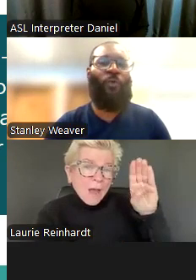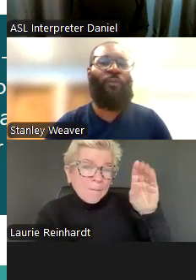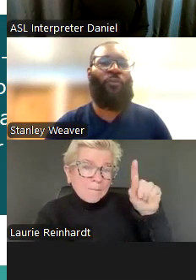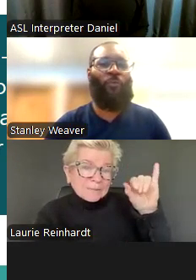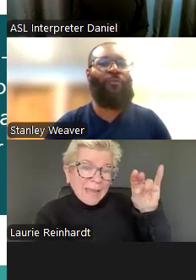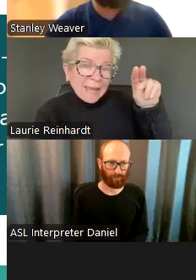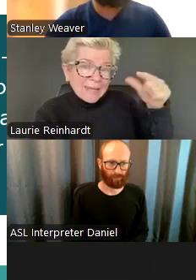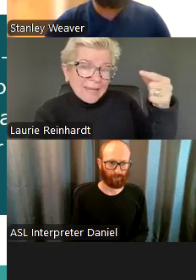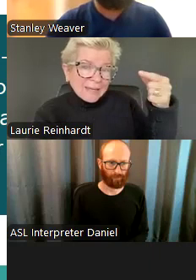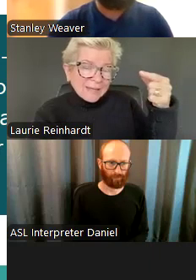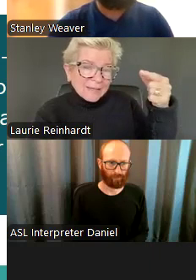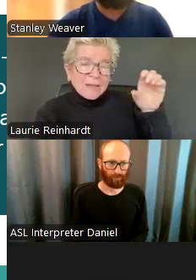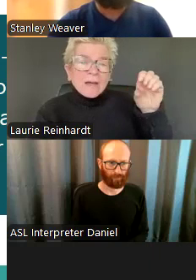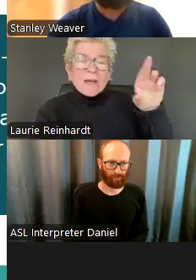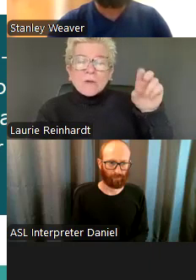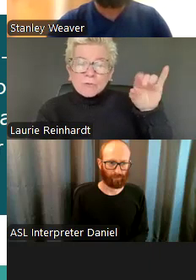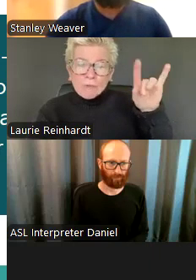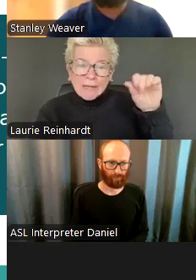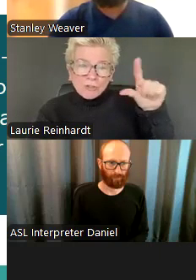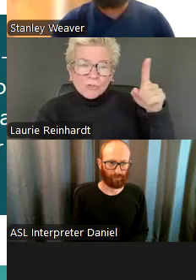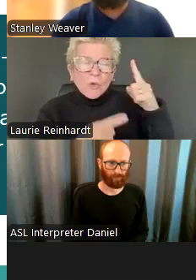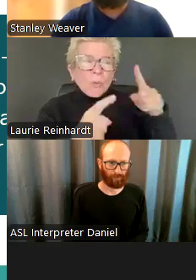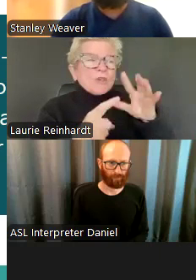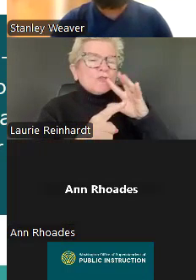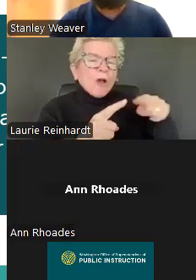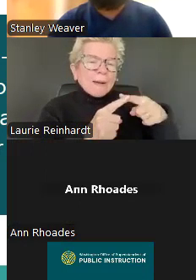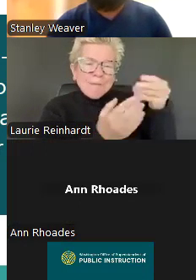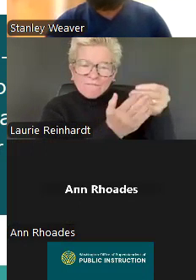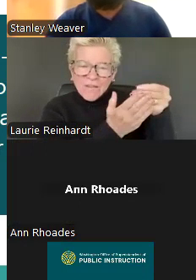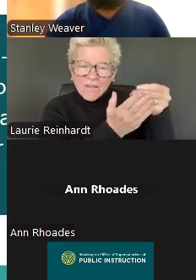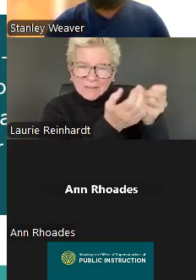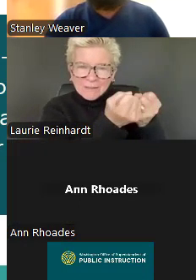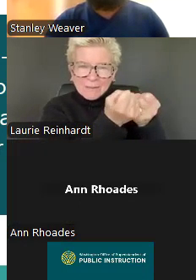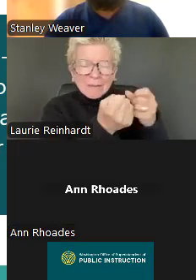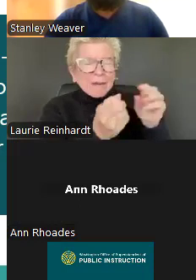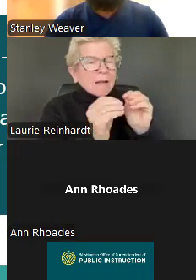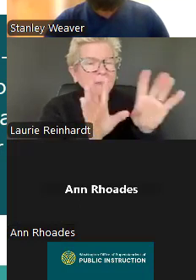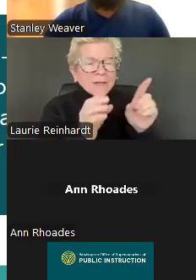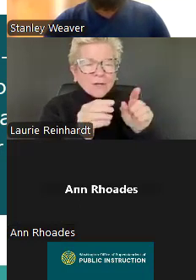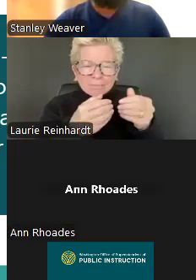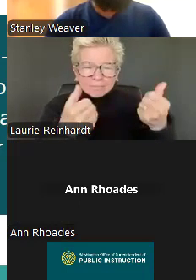when you're referring to Perkins funding so there's a very clear difference there um in